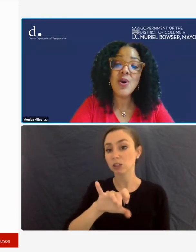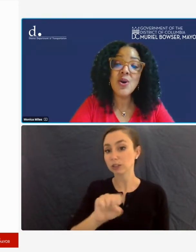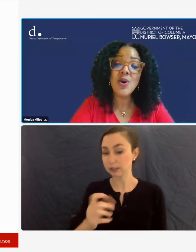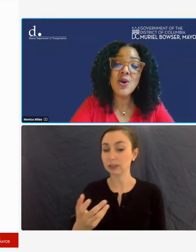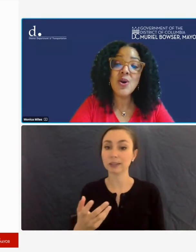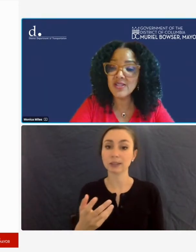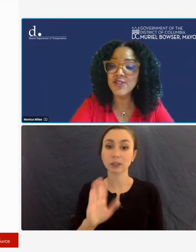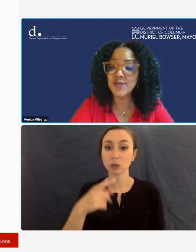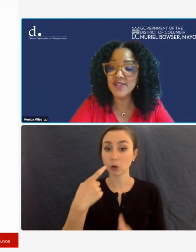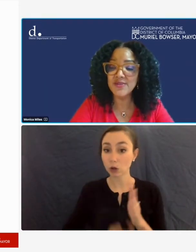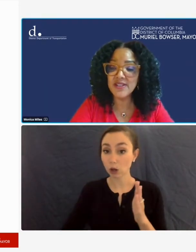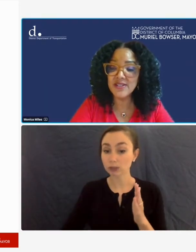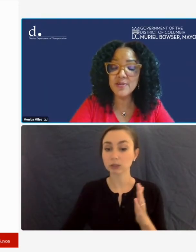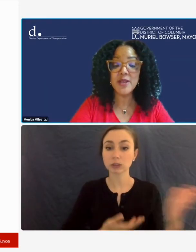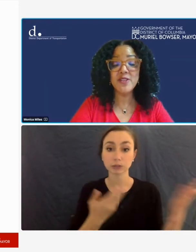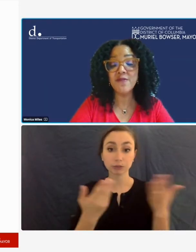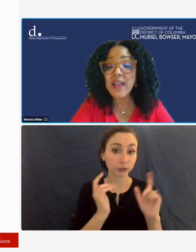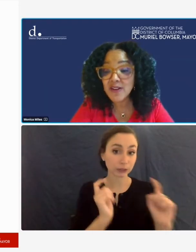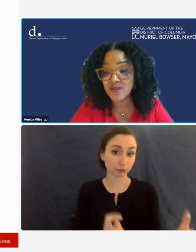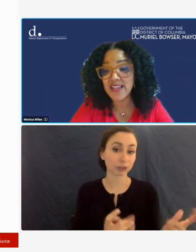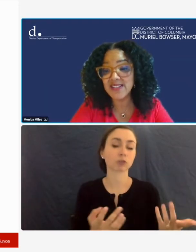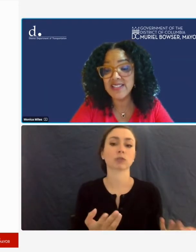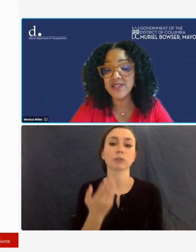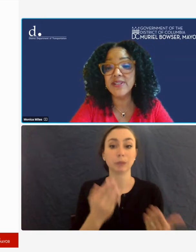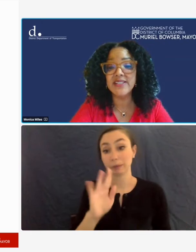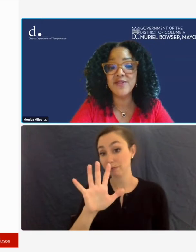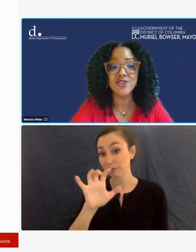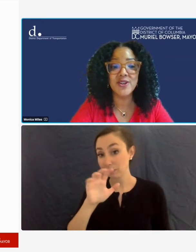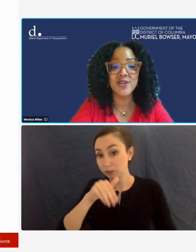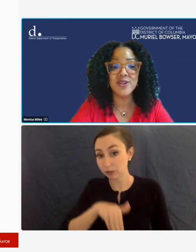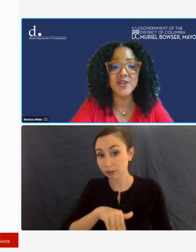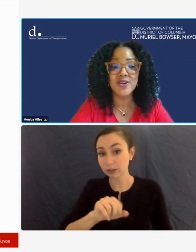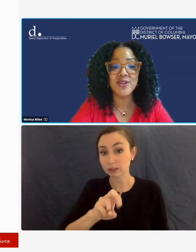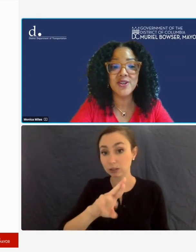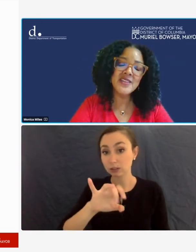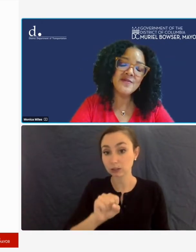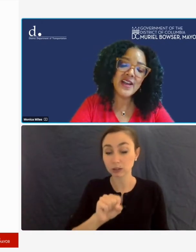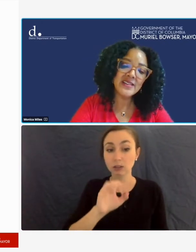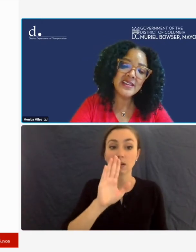or cost of services rendered maybe the 500 000 series of your chart of accounts and then finally